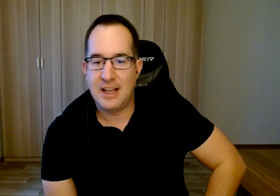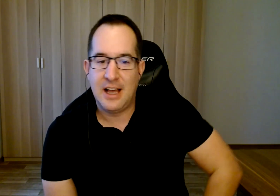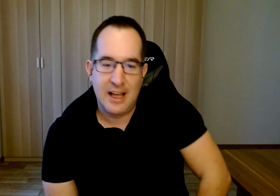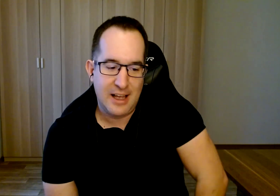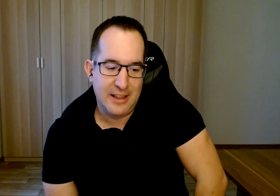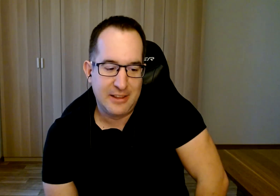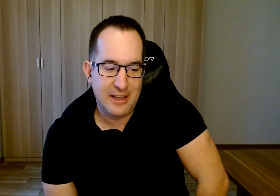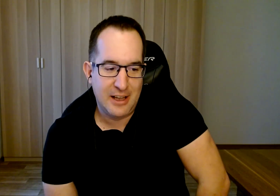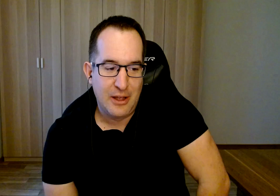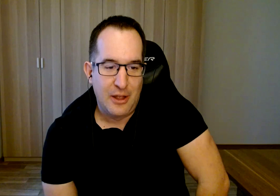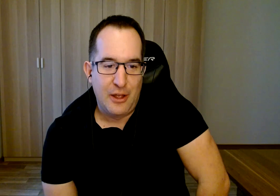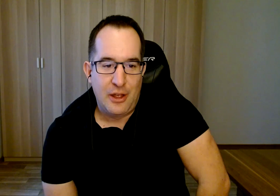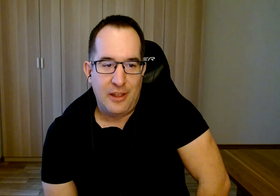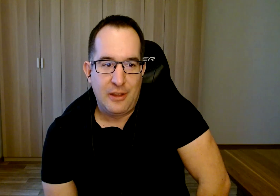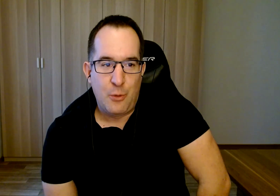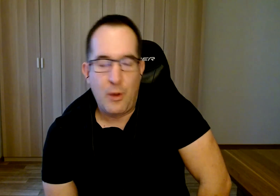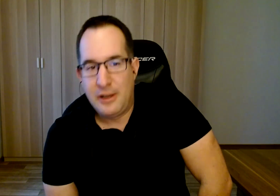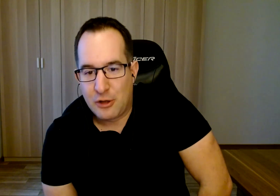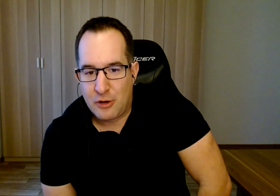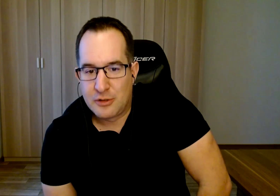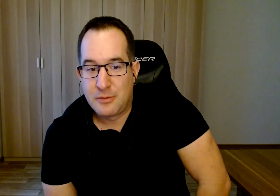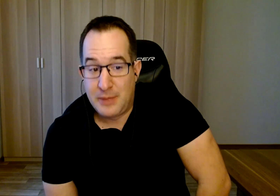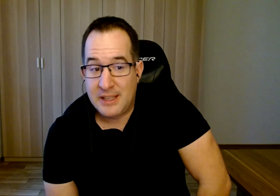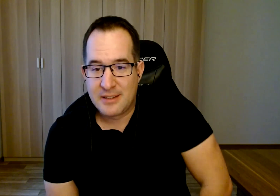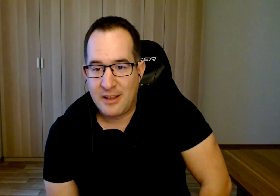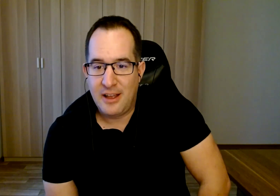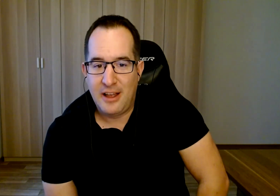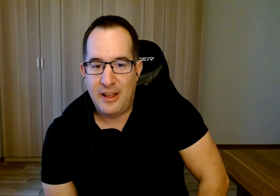and, while the doctor speaks,